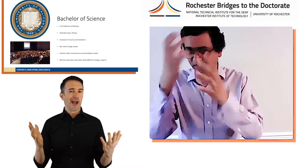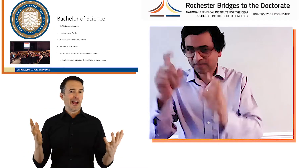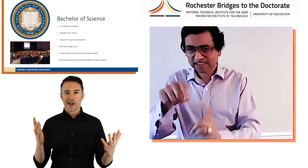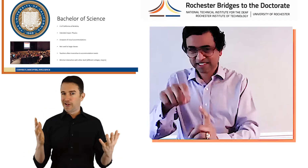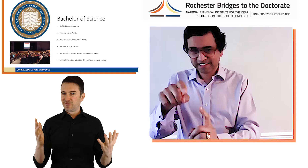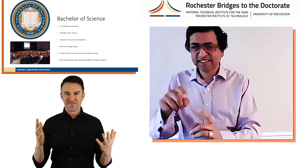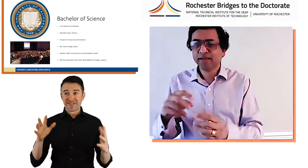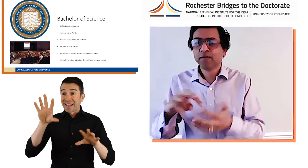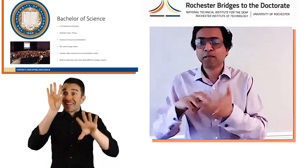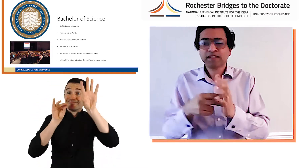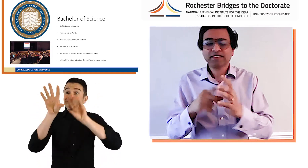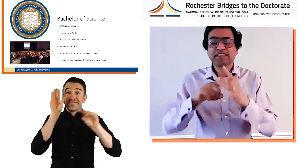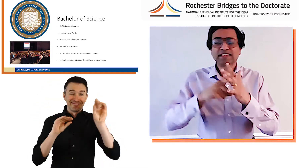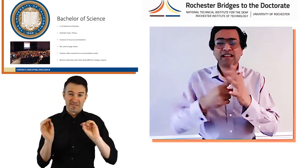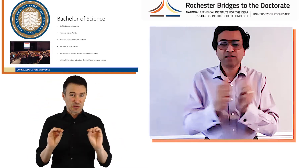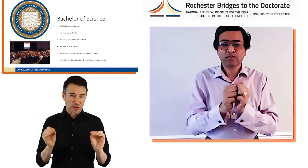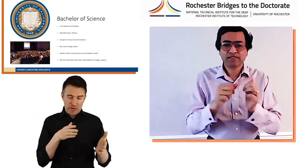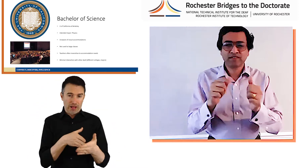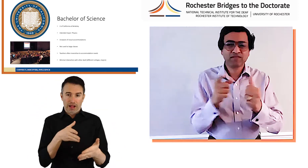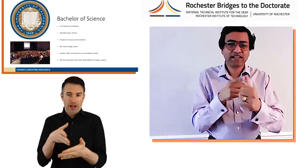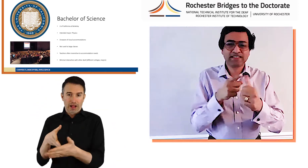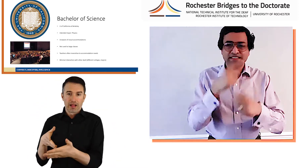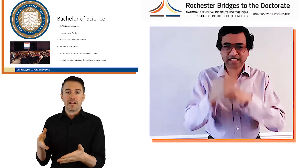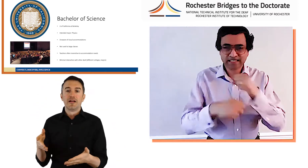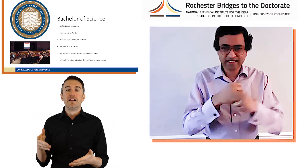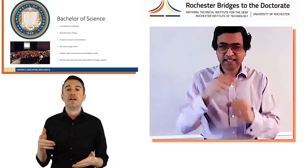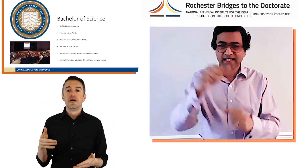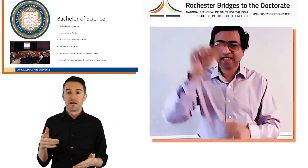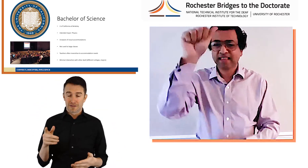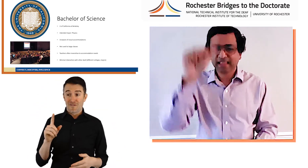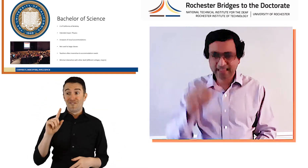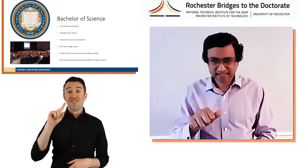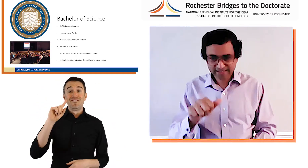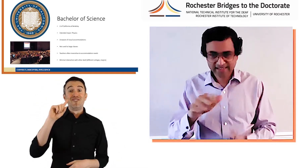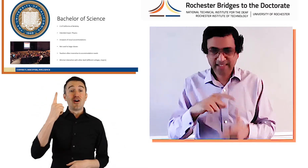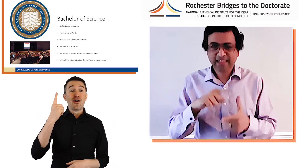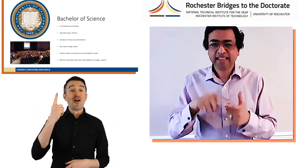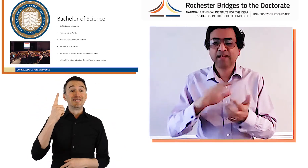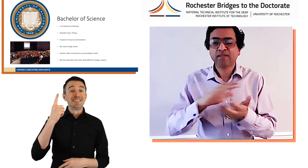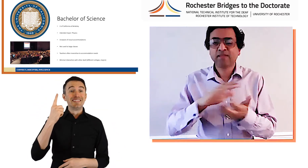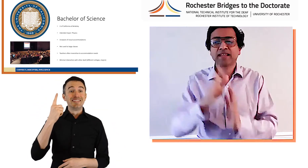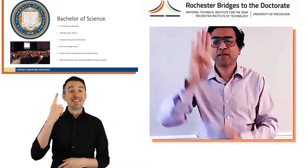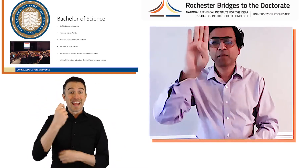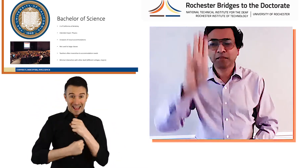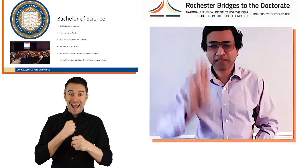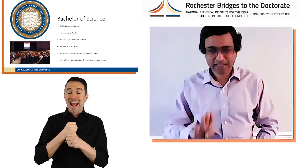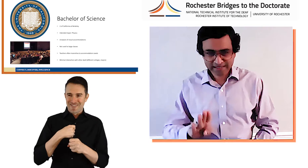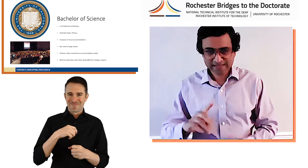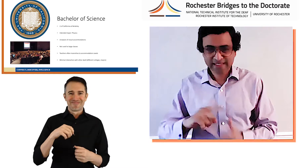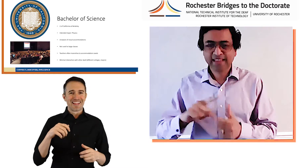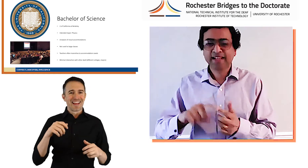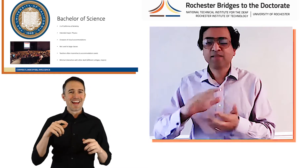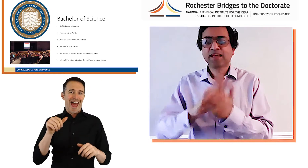I missed a lot of information. And in the first year, I got mostly "A"s, and then it turned down to mostly "C"s